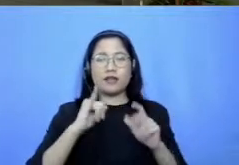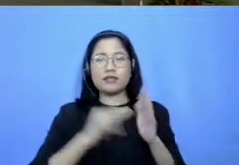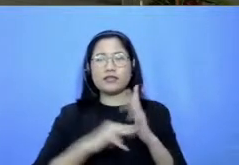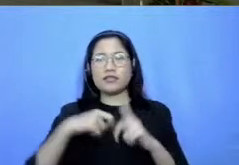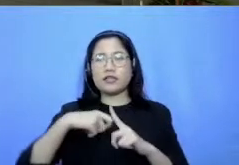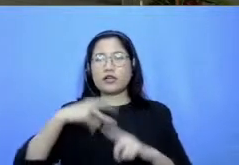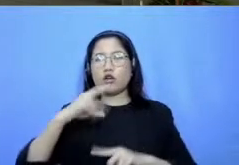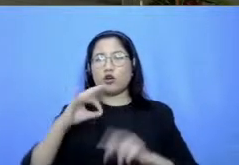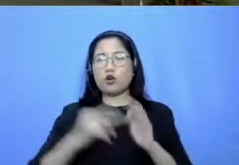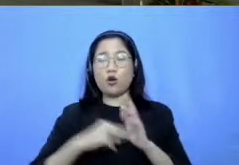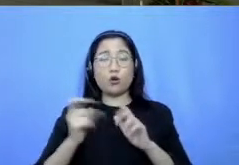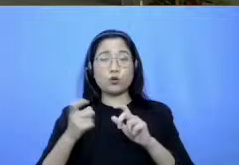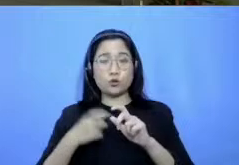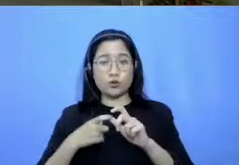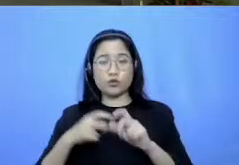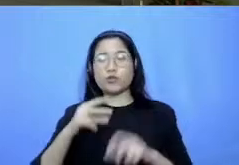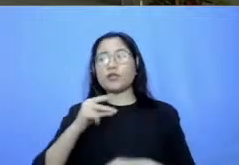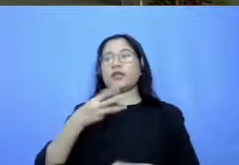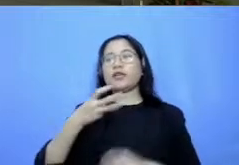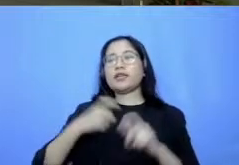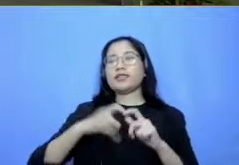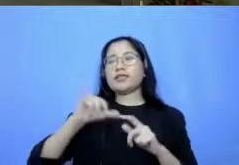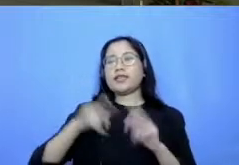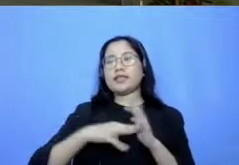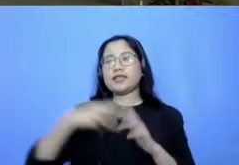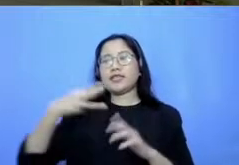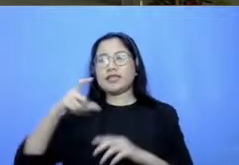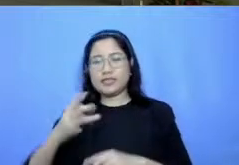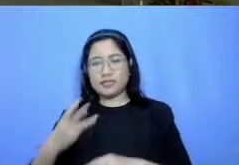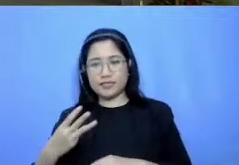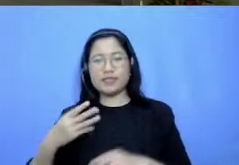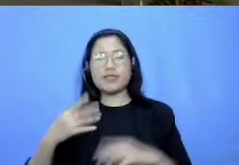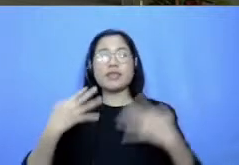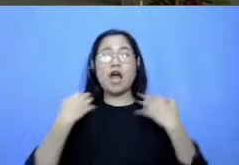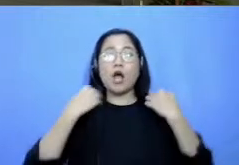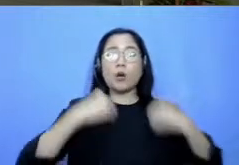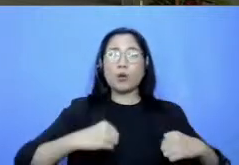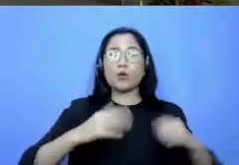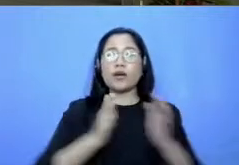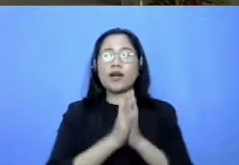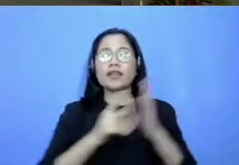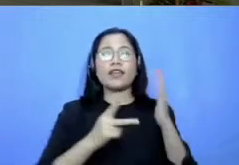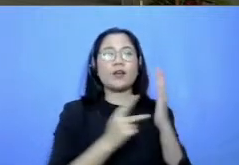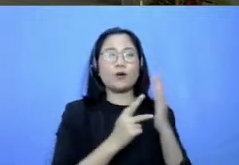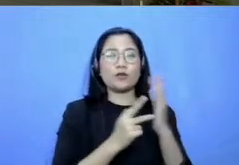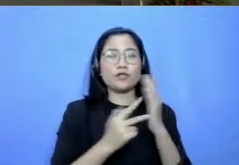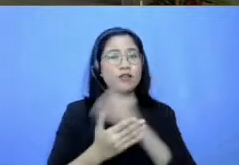1000lm lesson and technology. Well, let's learn together. Let's start. This is Reliance, tough